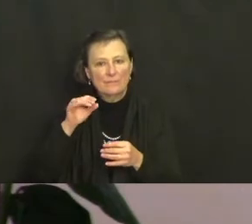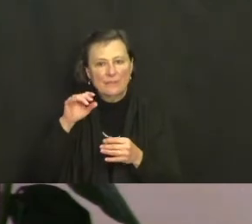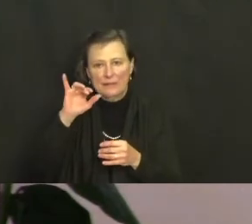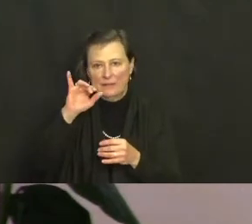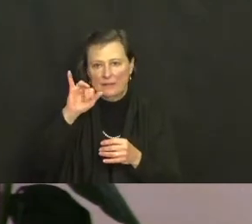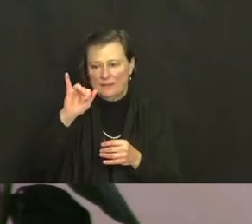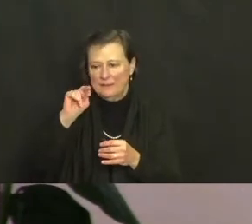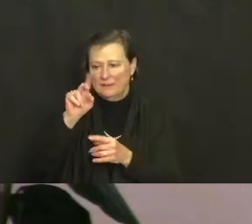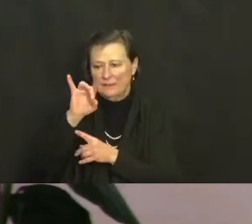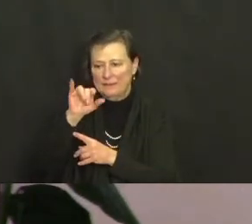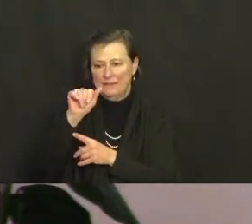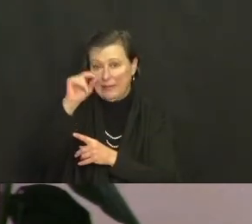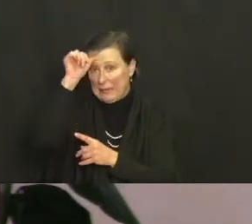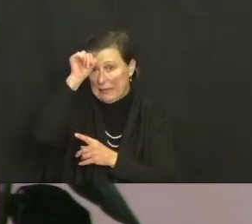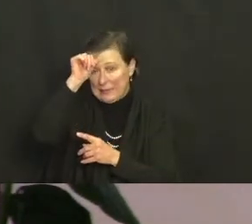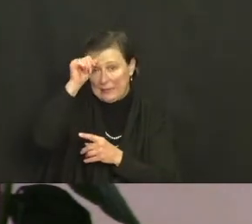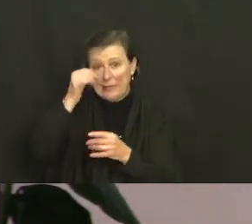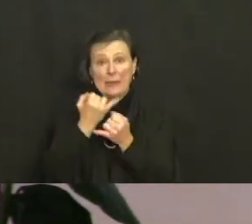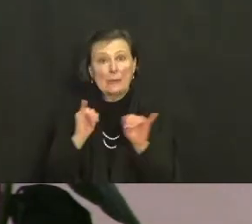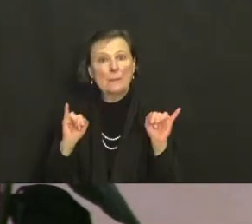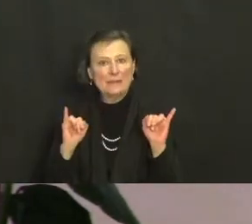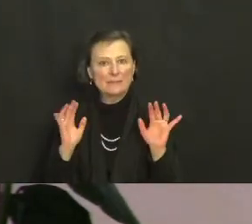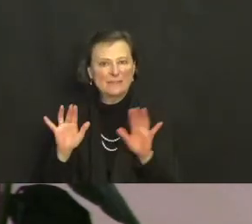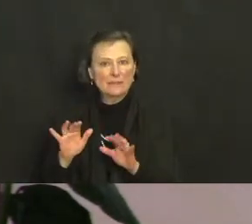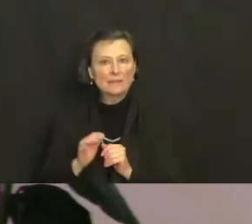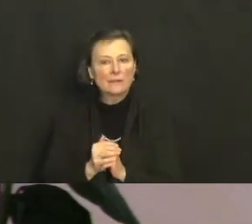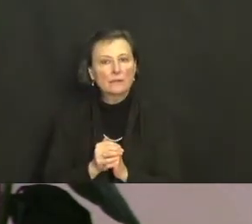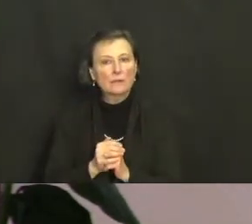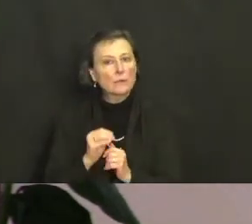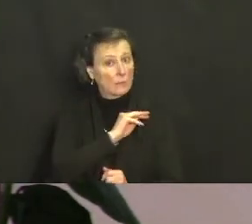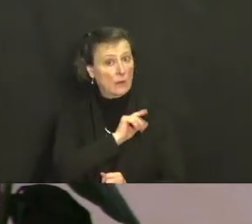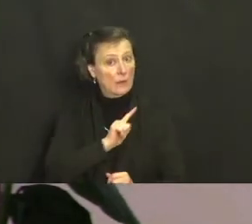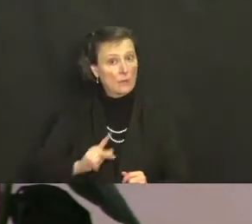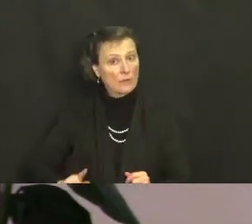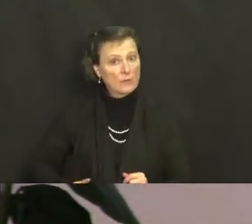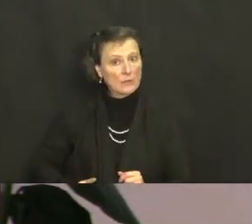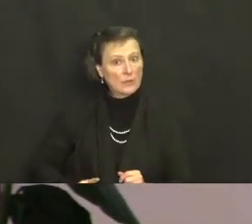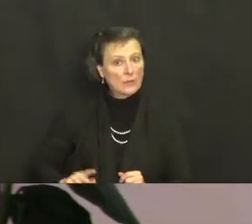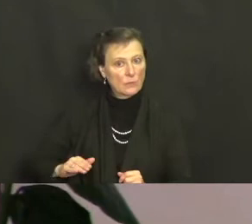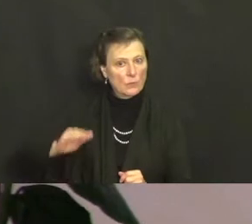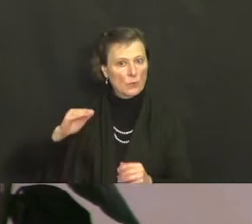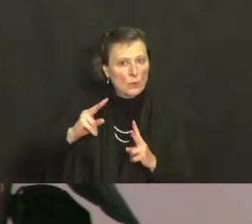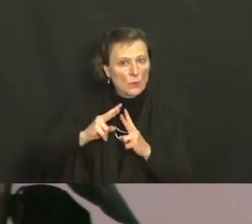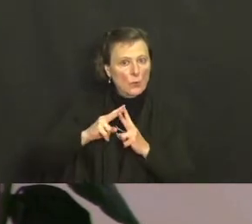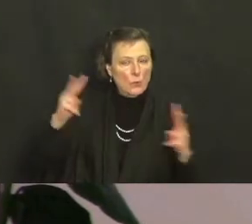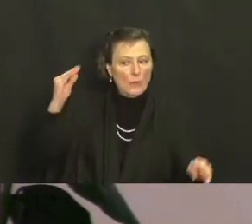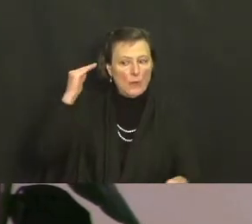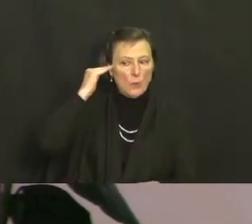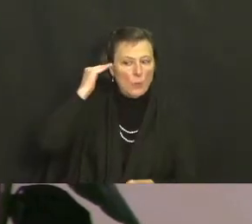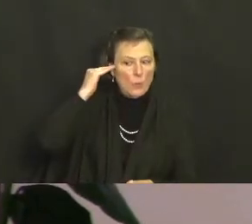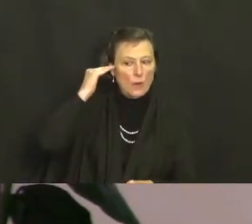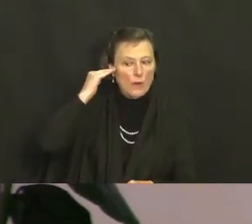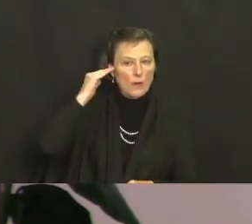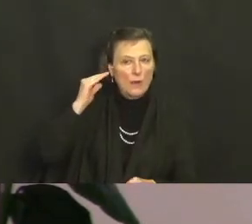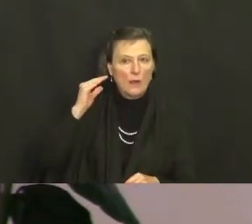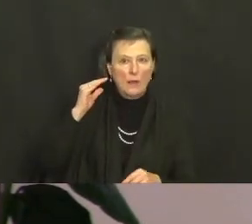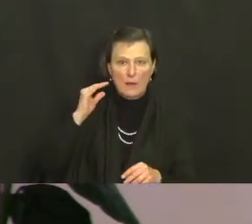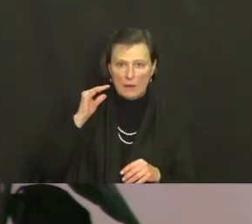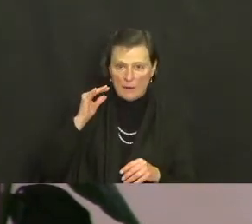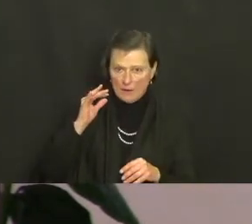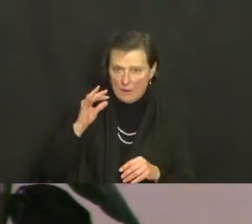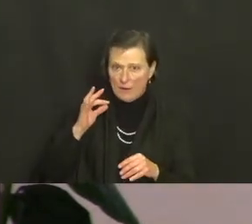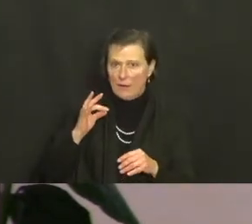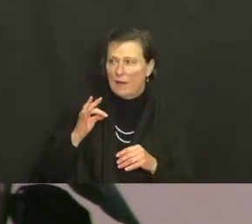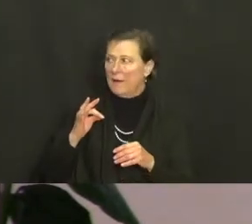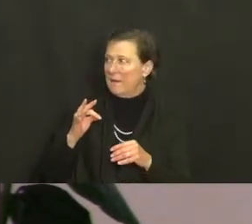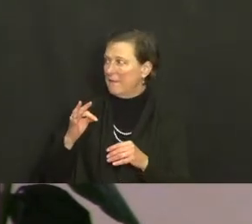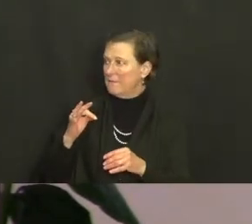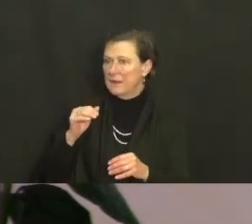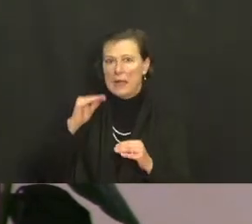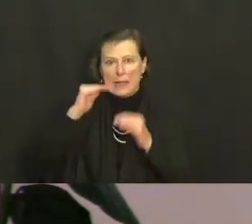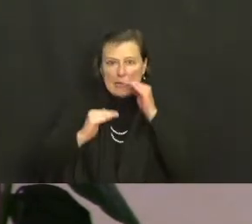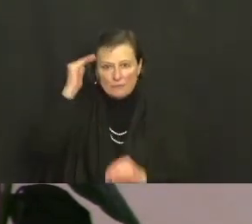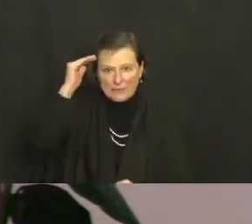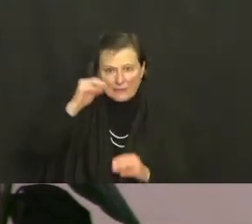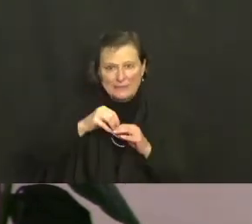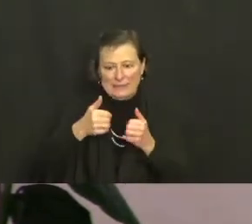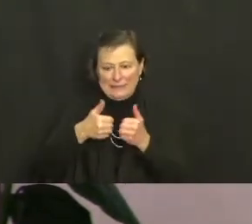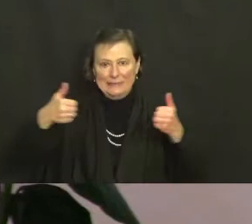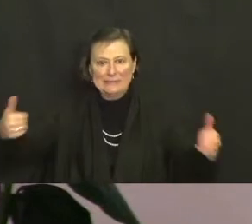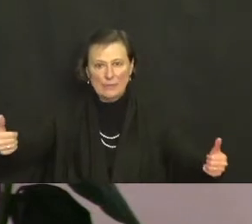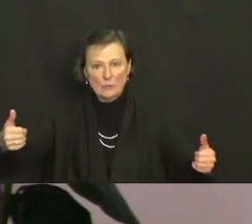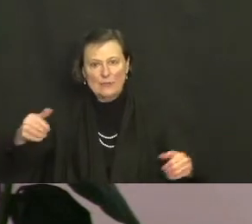So, King grew up keenly aware of oppressive injustice in the segregated South.